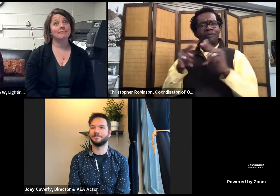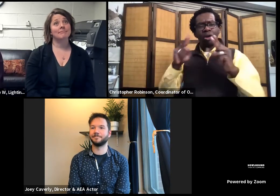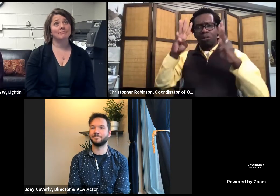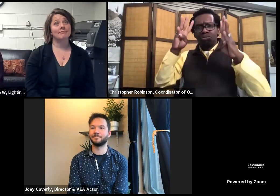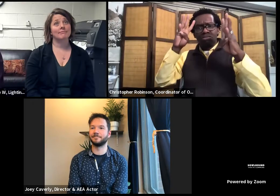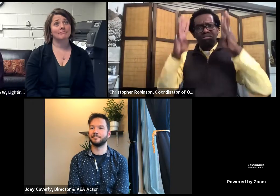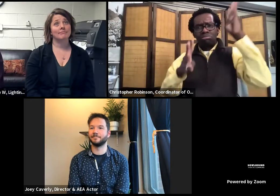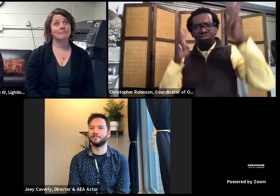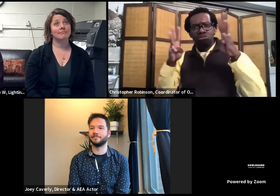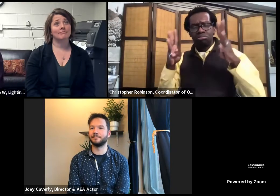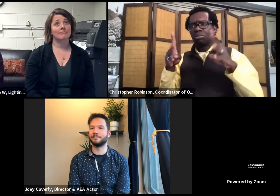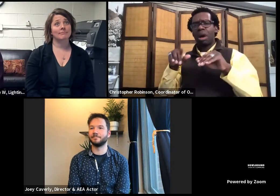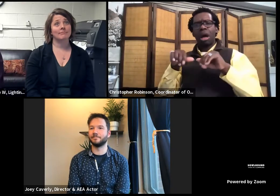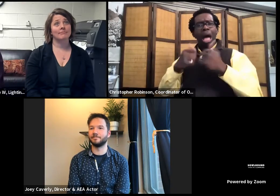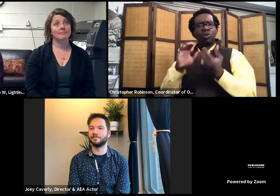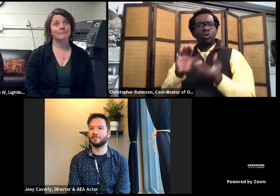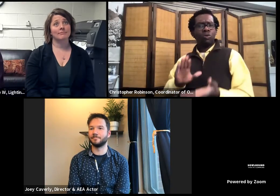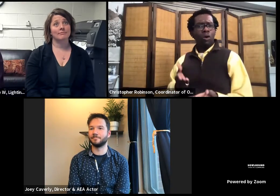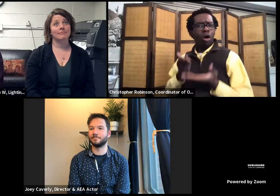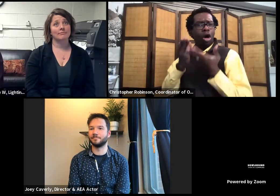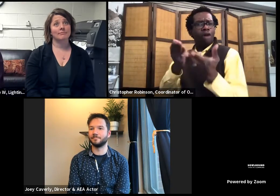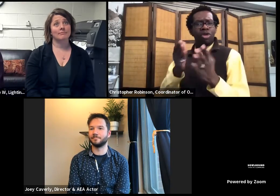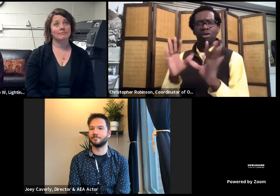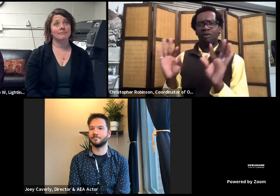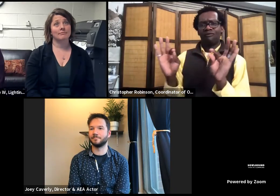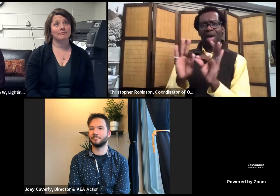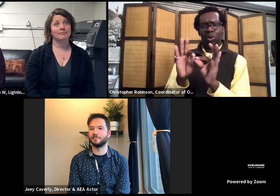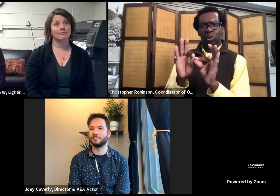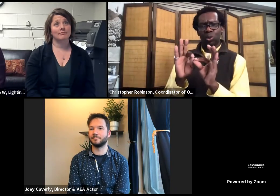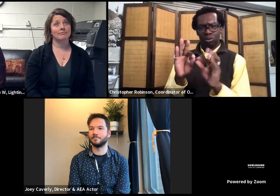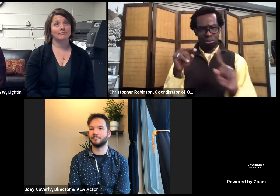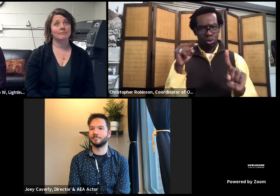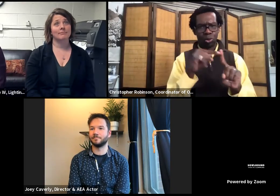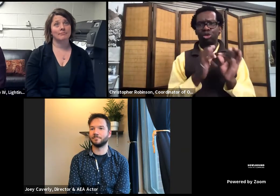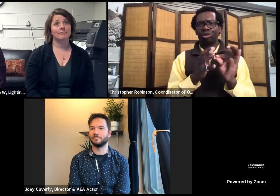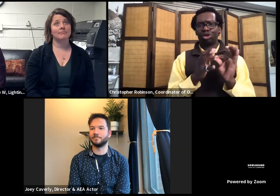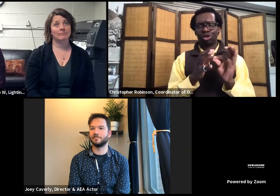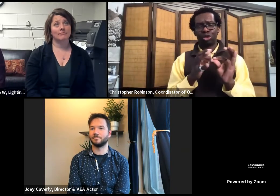Theaters in the Boston area are becoming very creative in how to offer value.